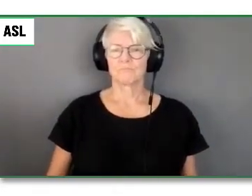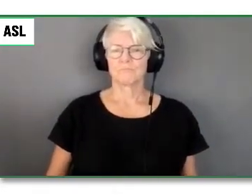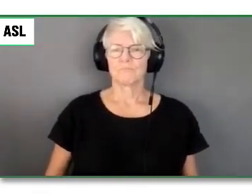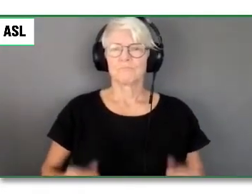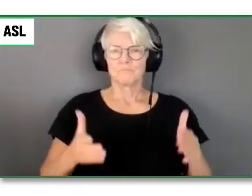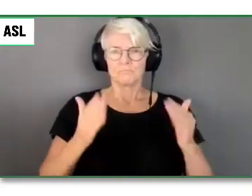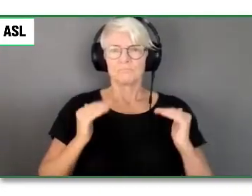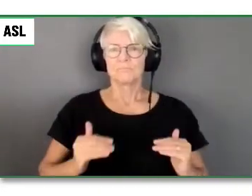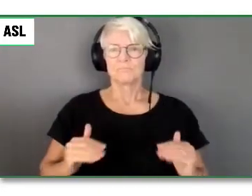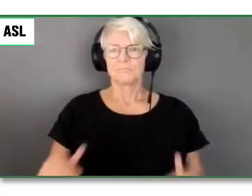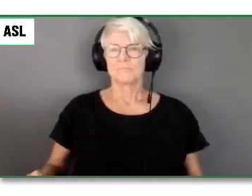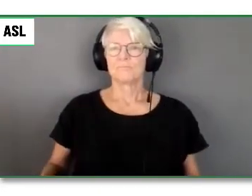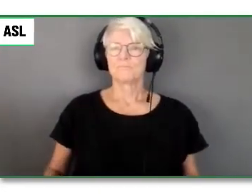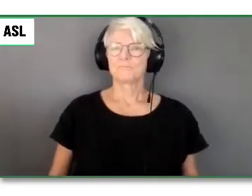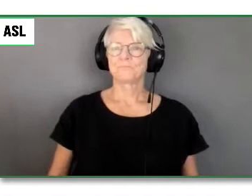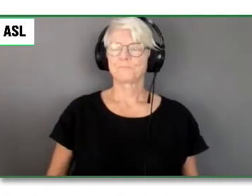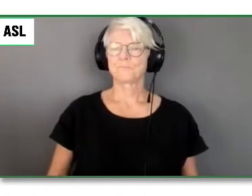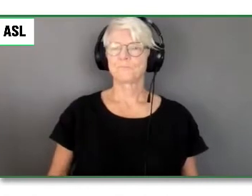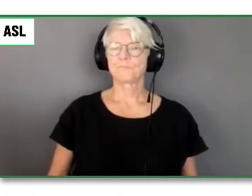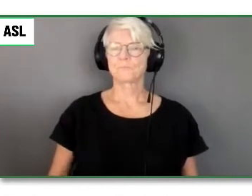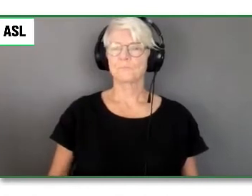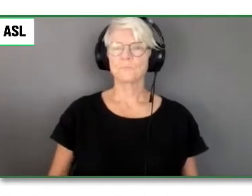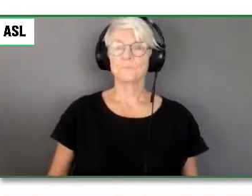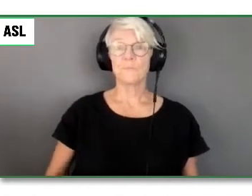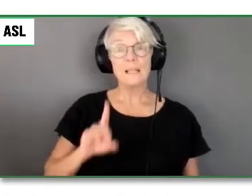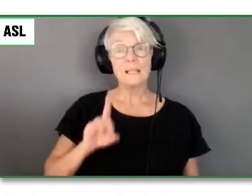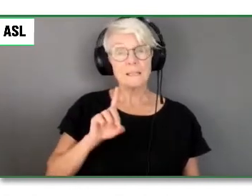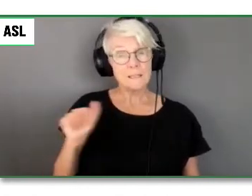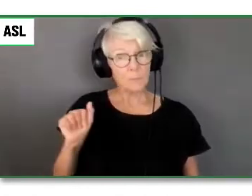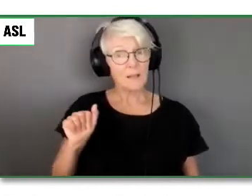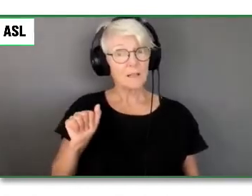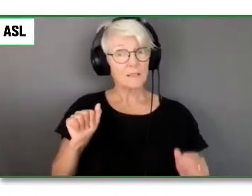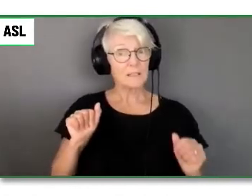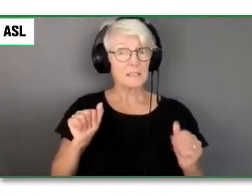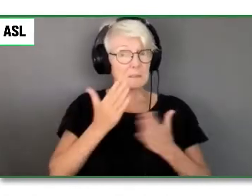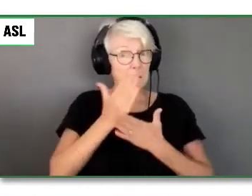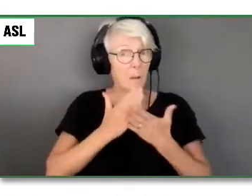Not all disabilities are visible. Here's a clip of me and some of other